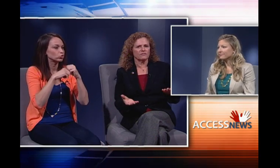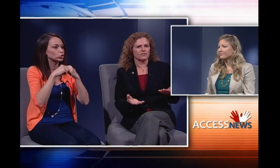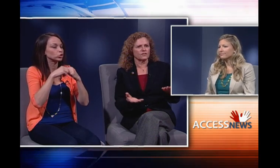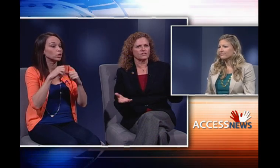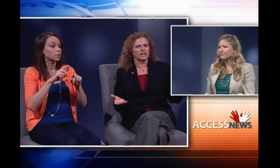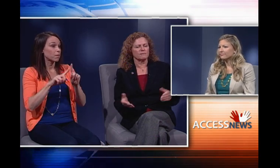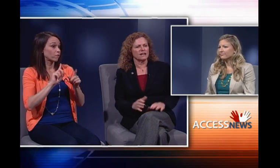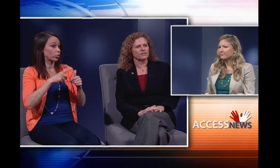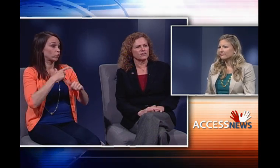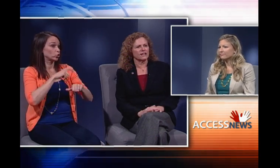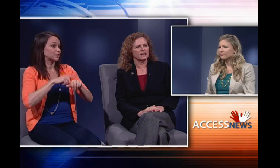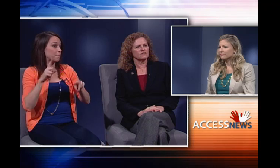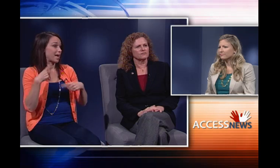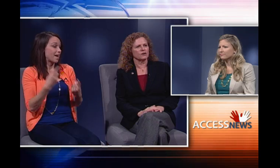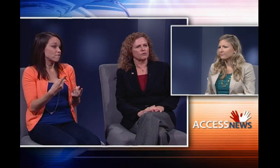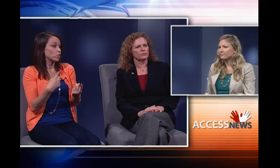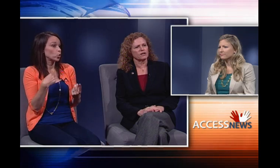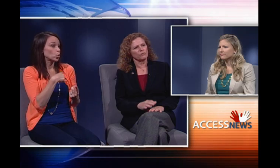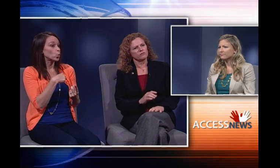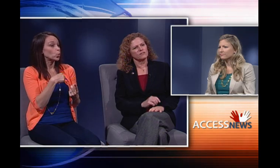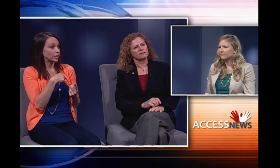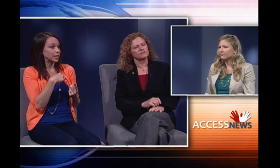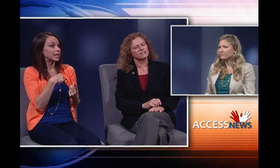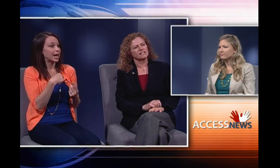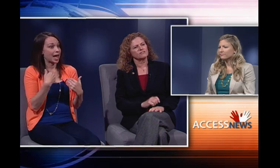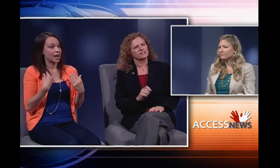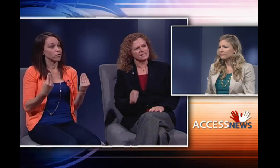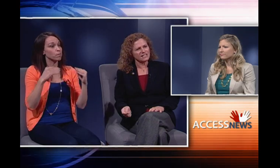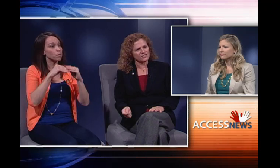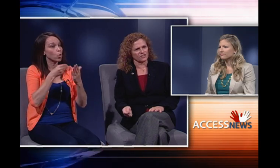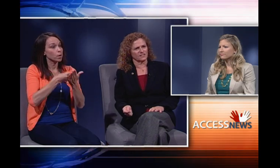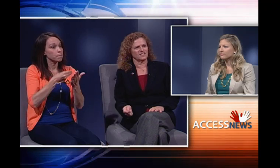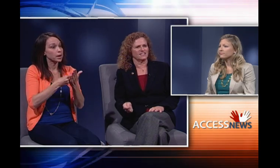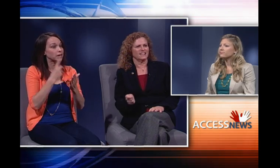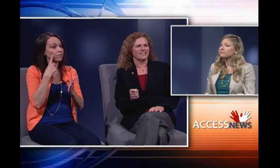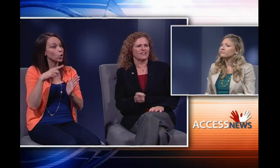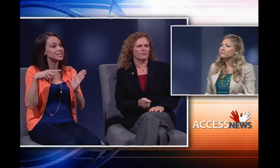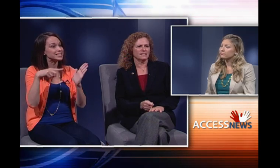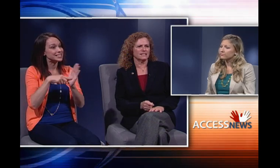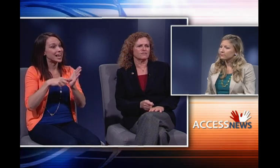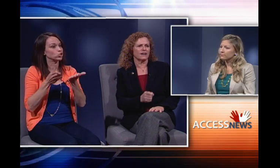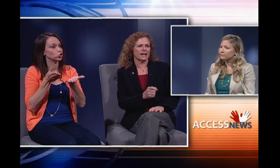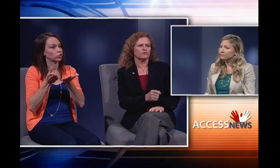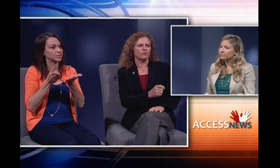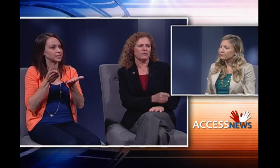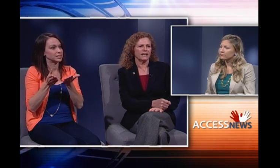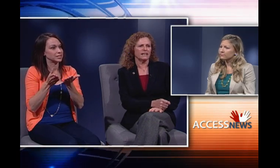for the first time ever, have appropriated more funding for debt service than we did for actual paying